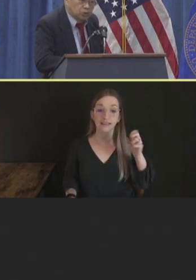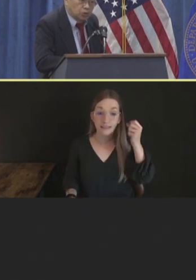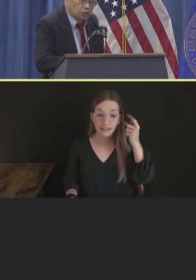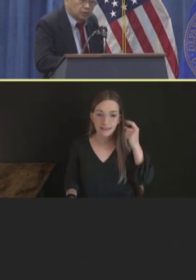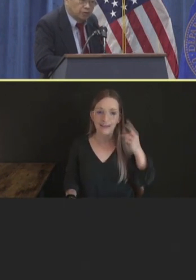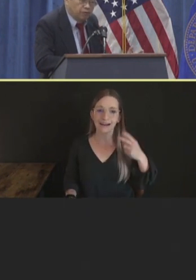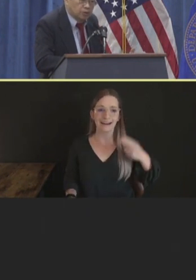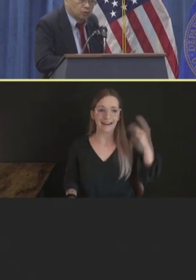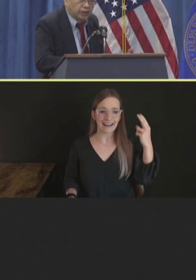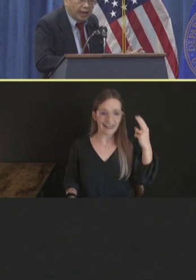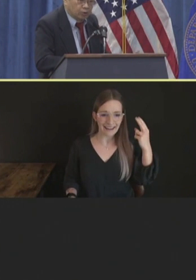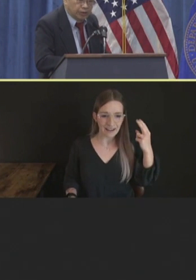is filled with acronyms.